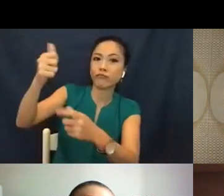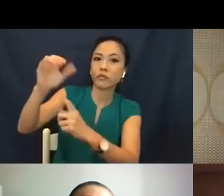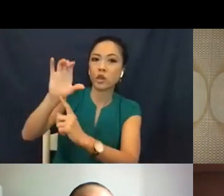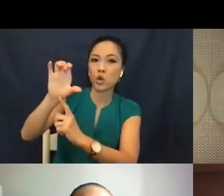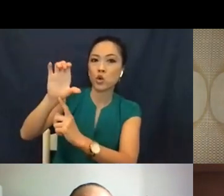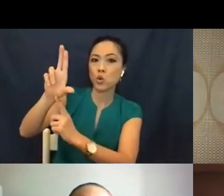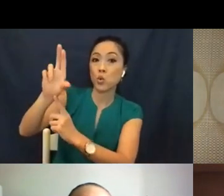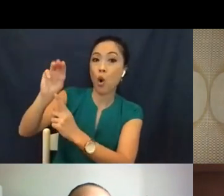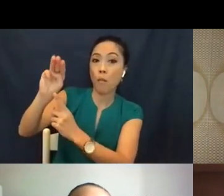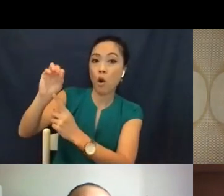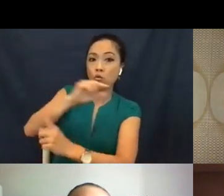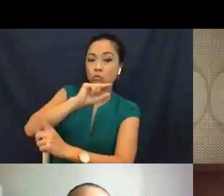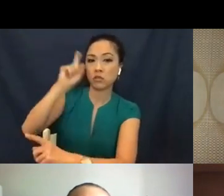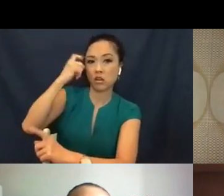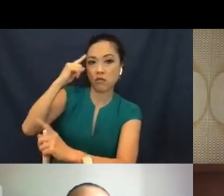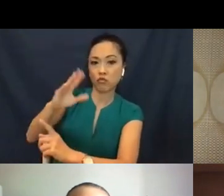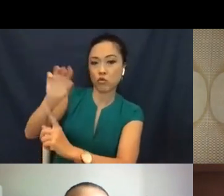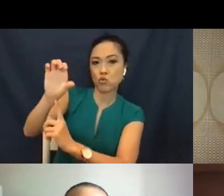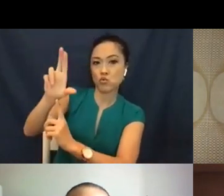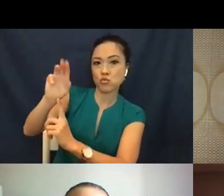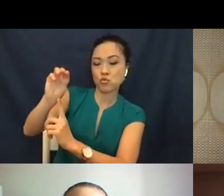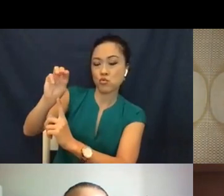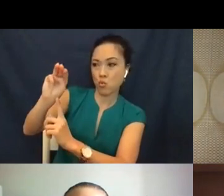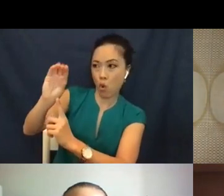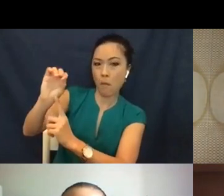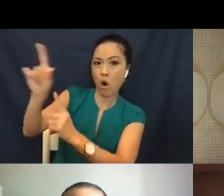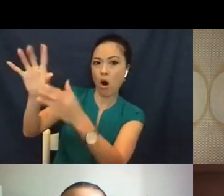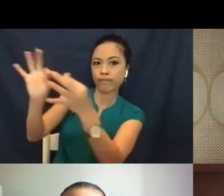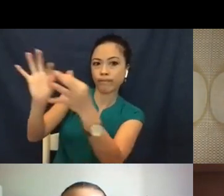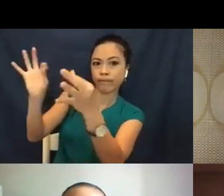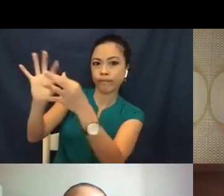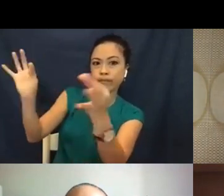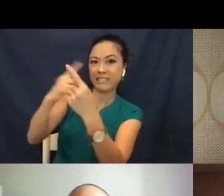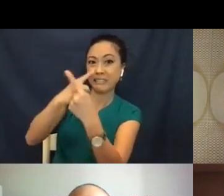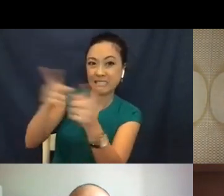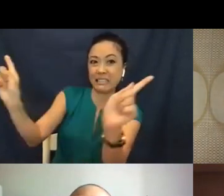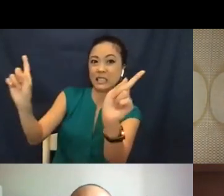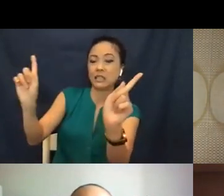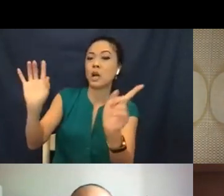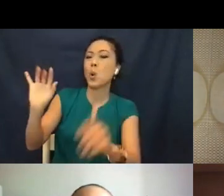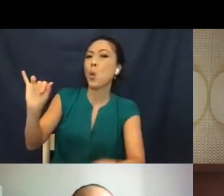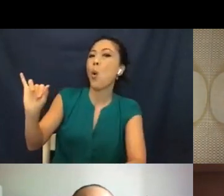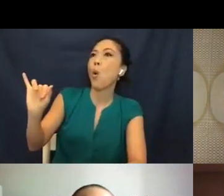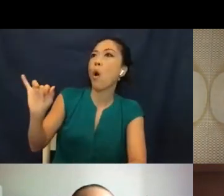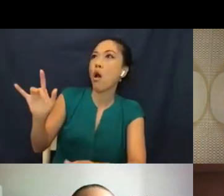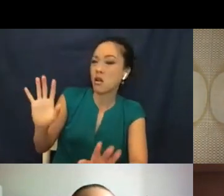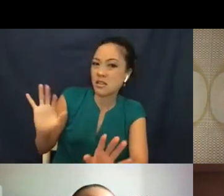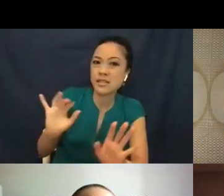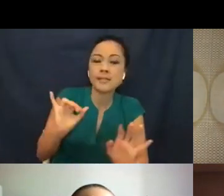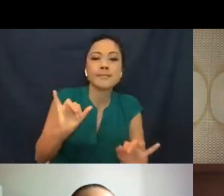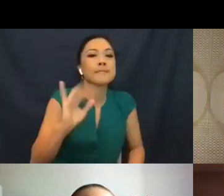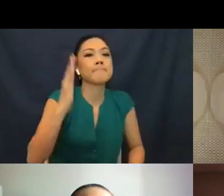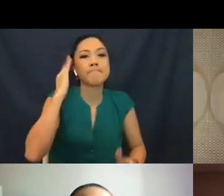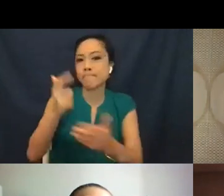out to back out of these engagements, not really knowing how long it was going to take.